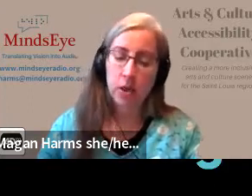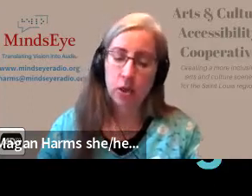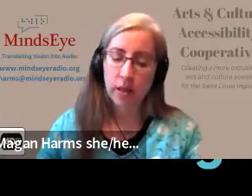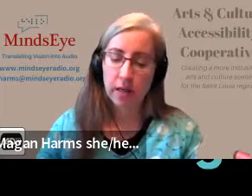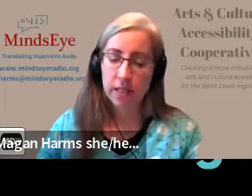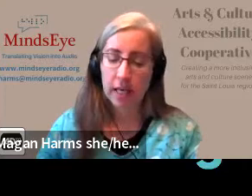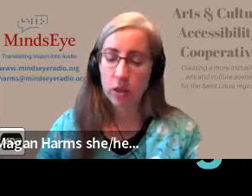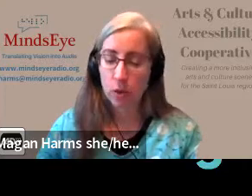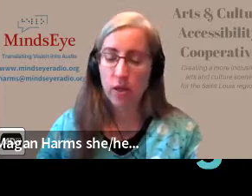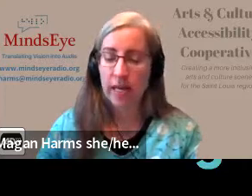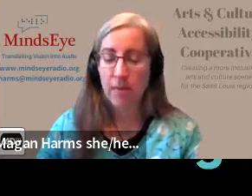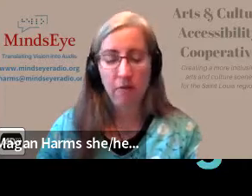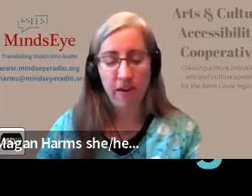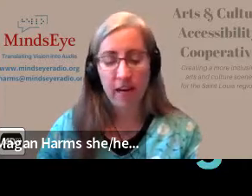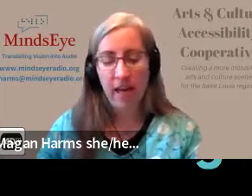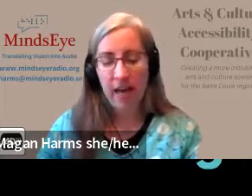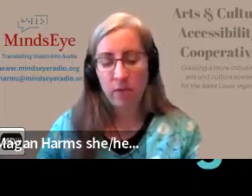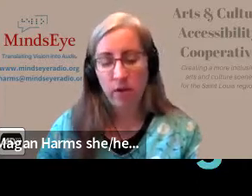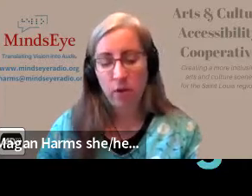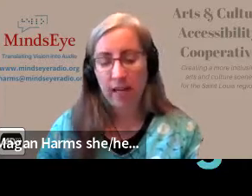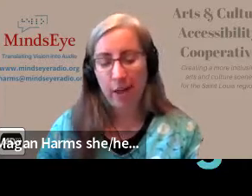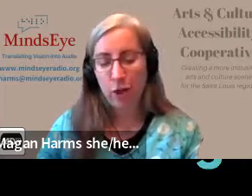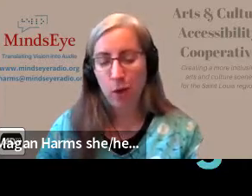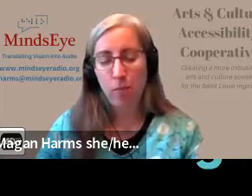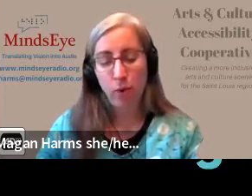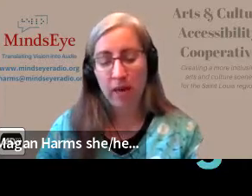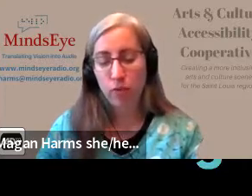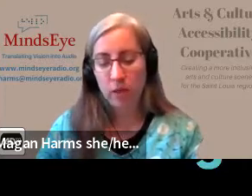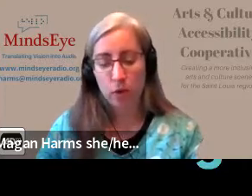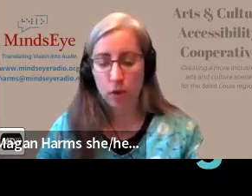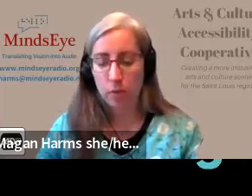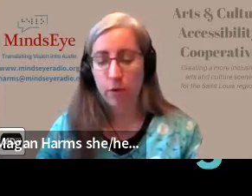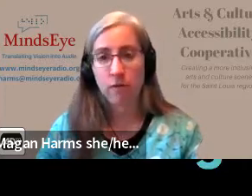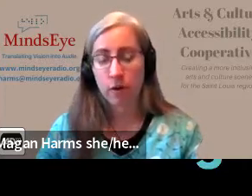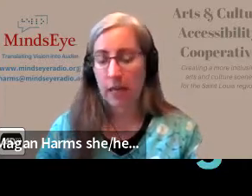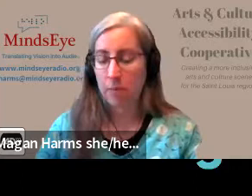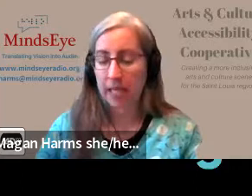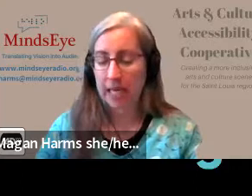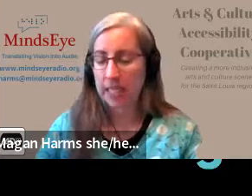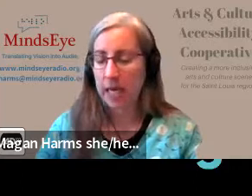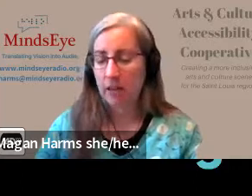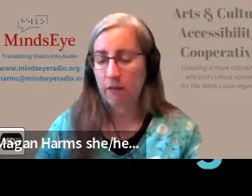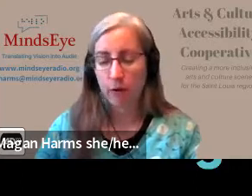ensure they are staying social and keeping fit. The first